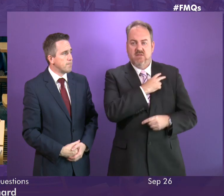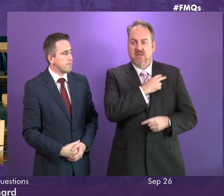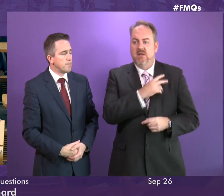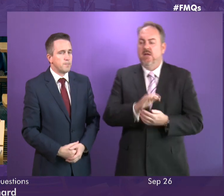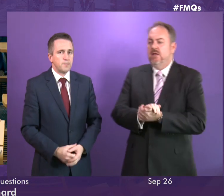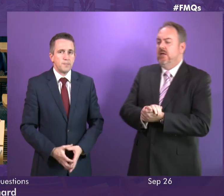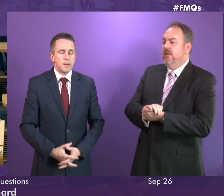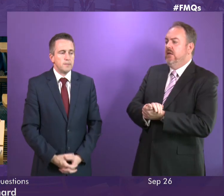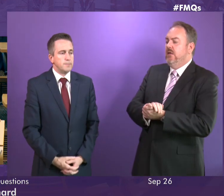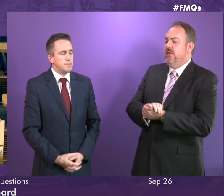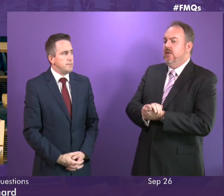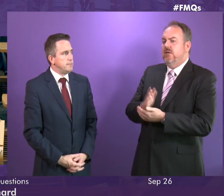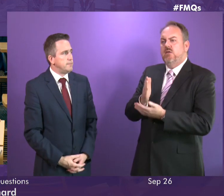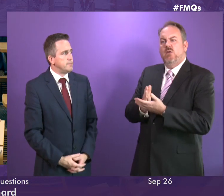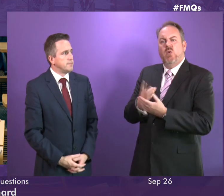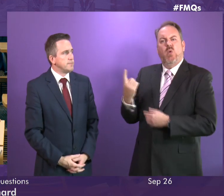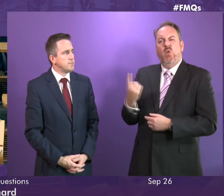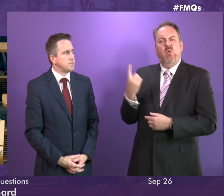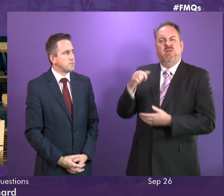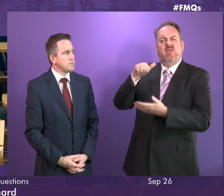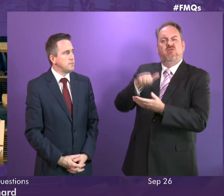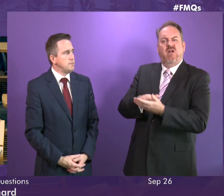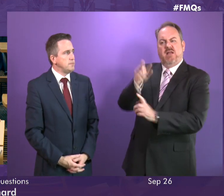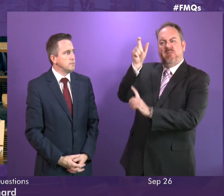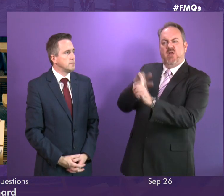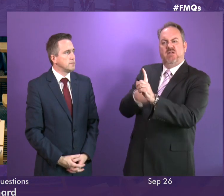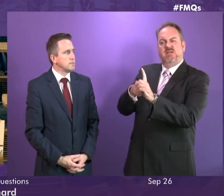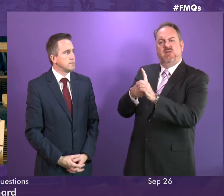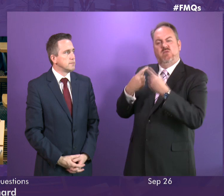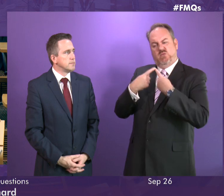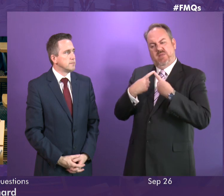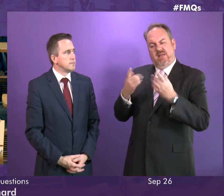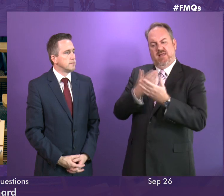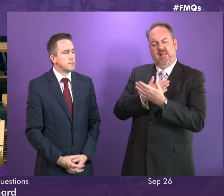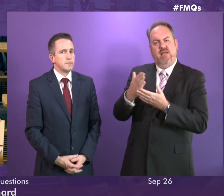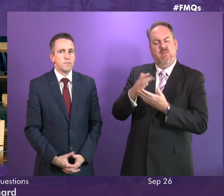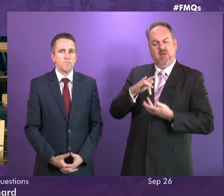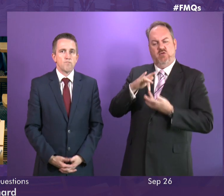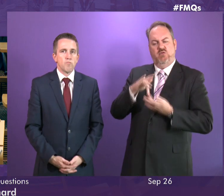Who is more expert in setting a “clear, transparent and neutral” referendum question—the